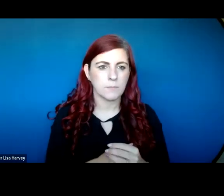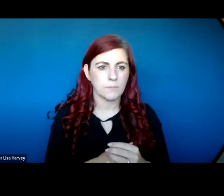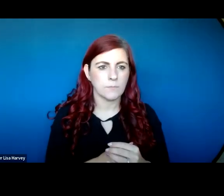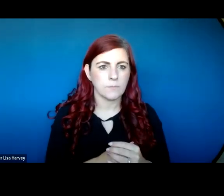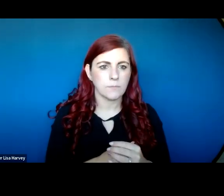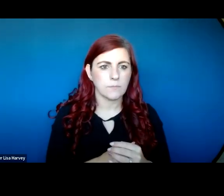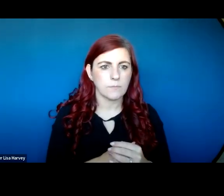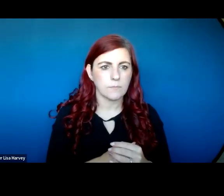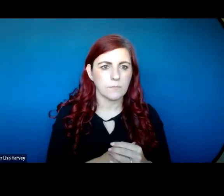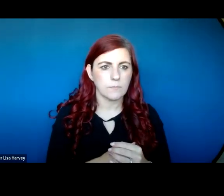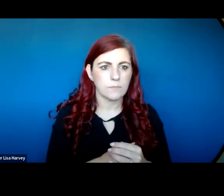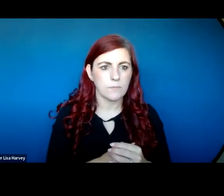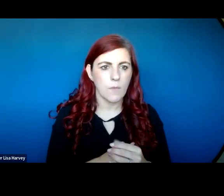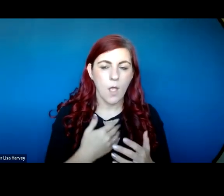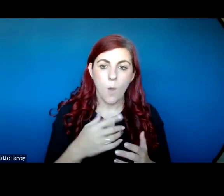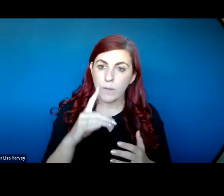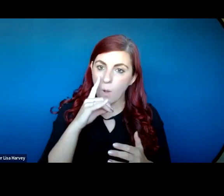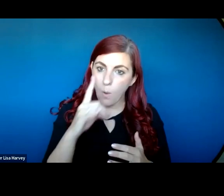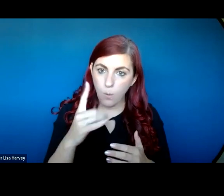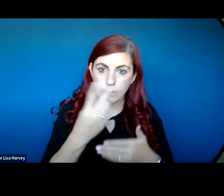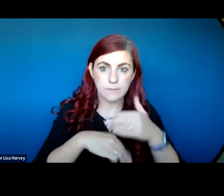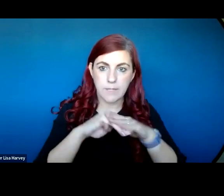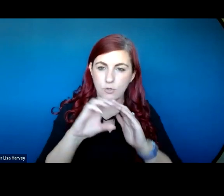We had hoped to have Minister O'Gorman here in person to launch the